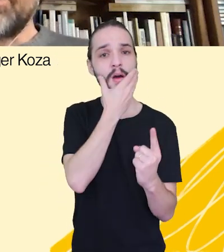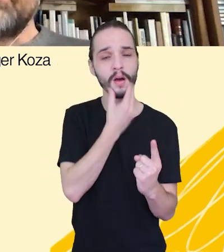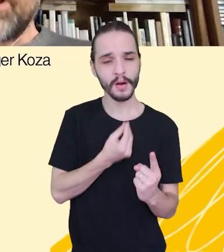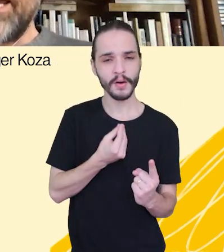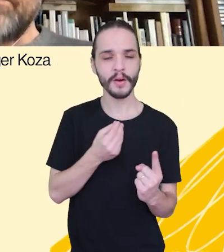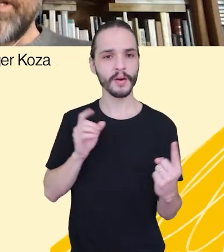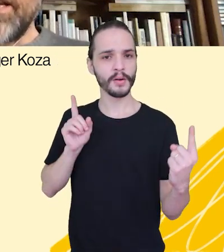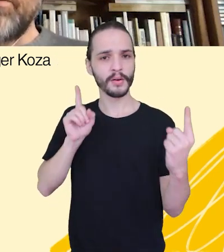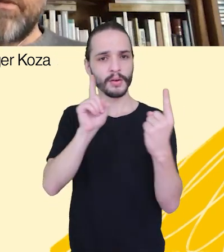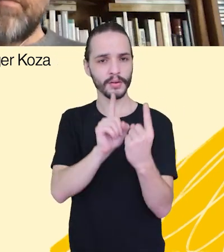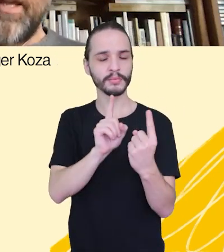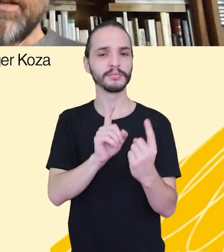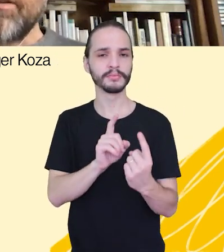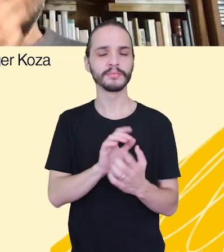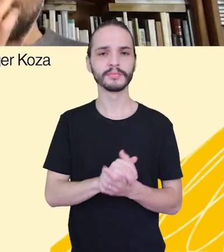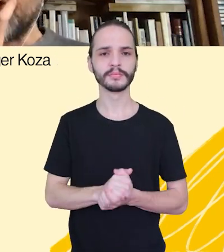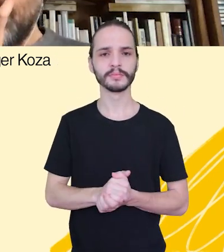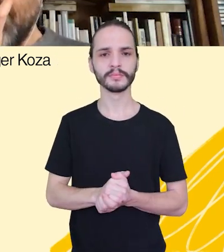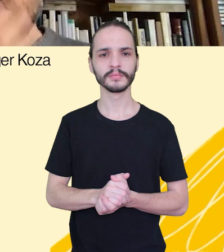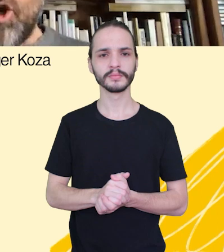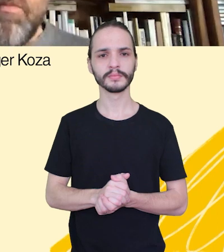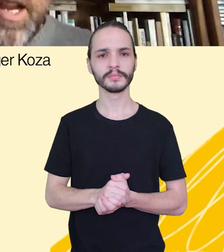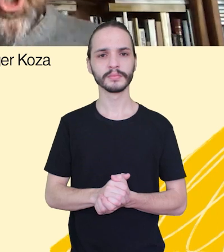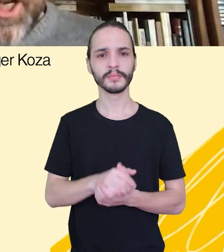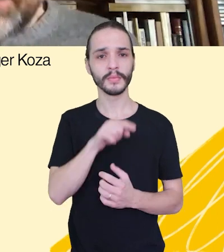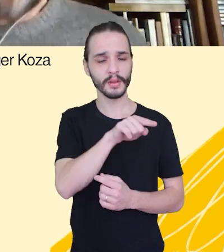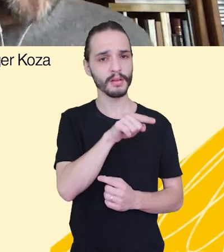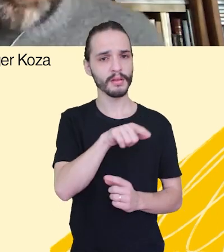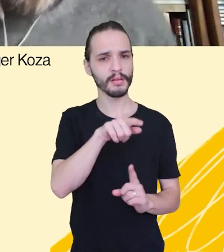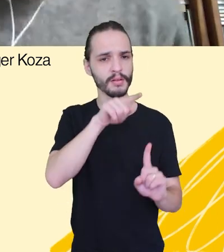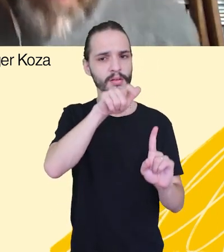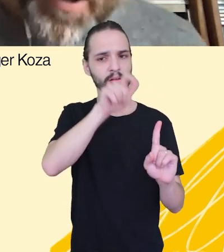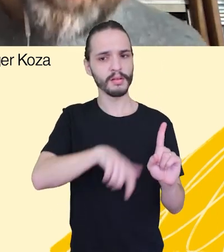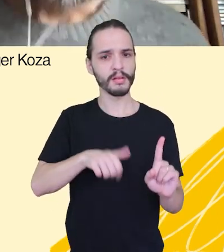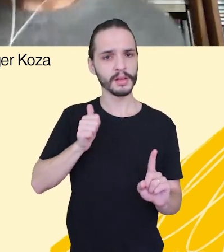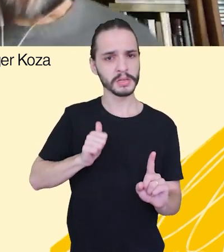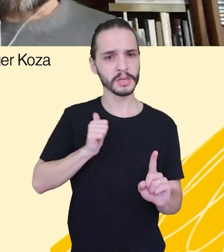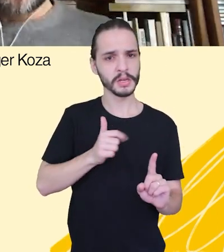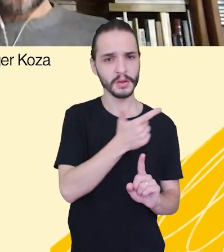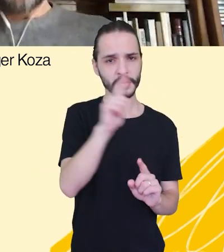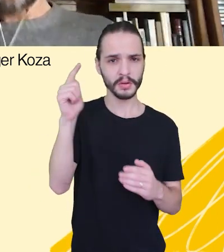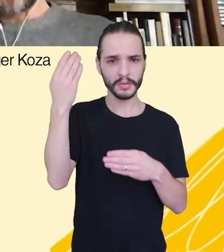who is played by another filmmaker who is Komljen, I don't know how to... Dane Komljen.